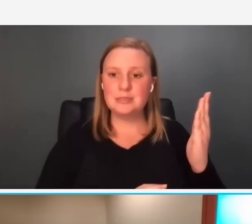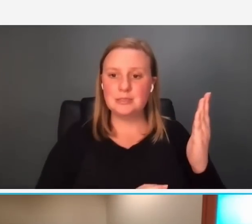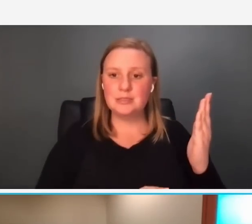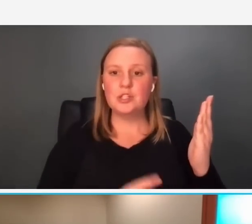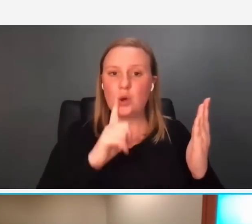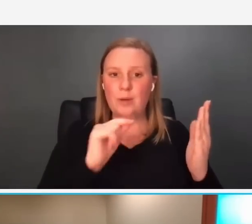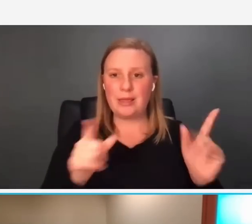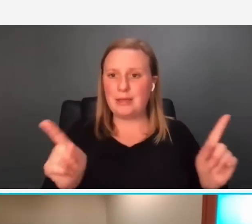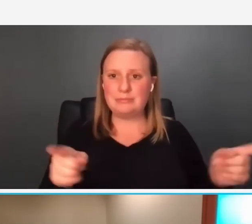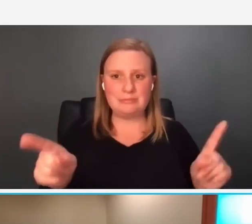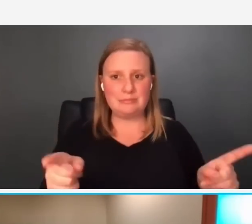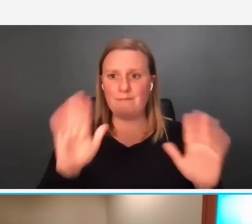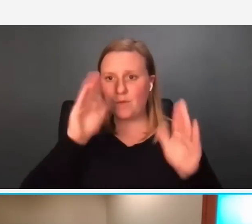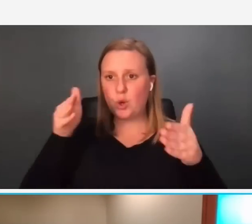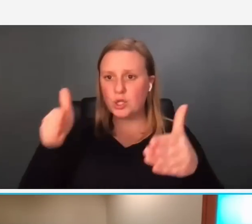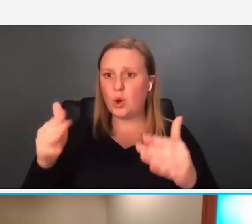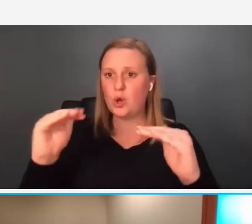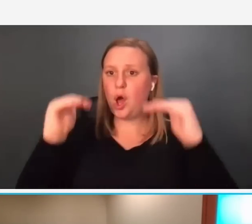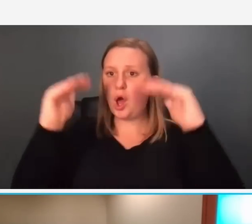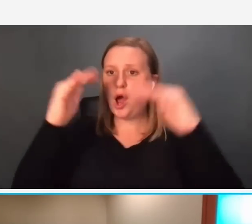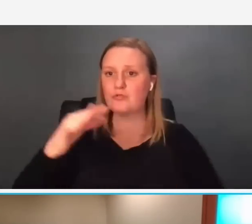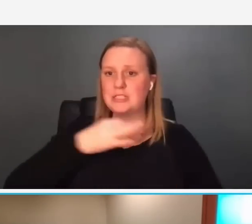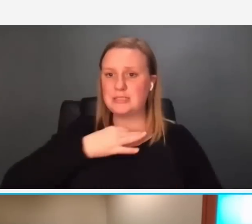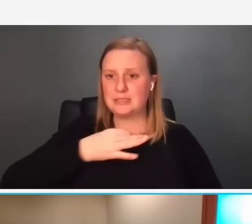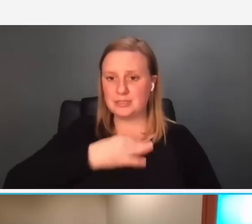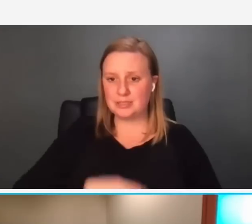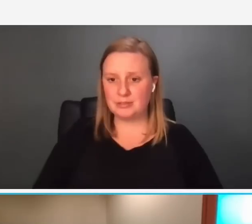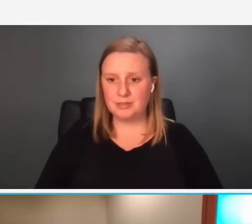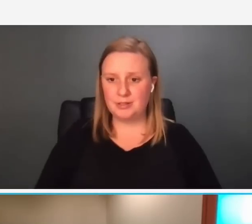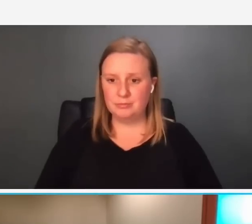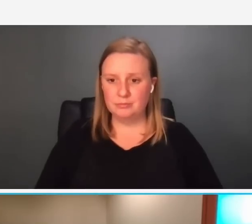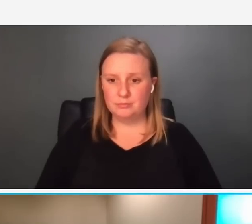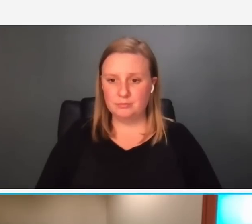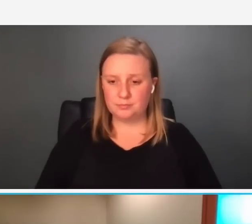high risk areas as it deems appropriate to do so. We hope we'll create a more agile and flexible